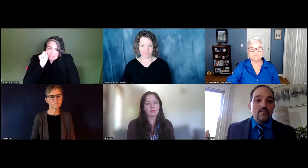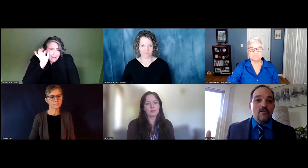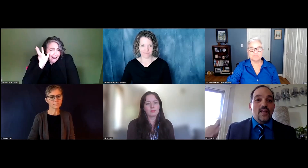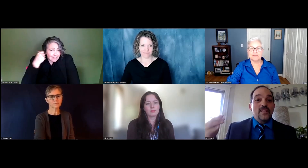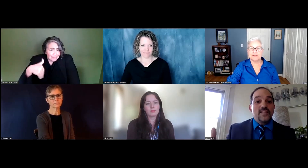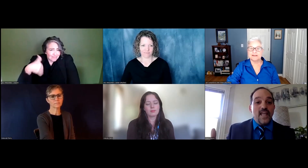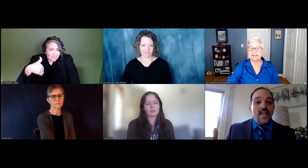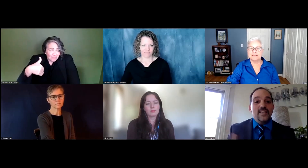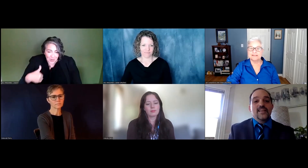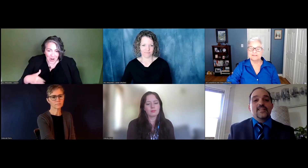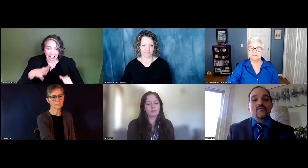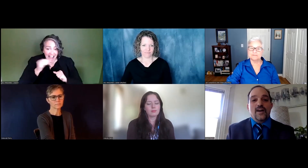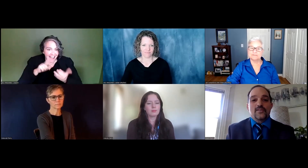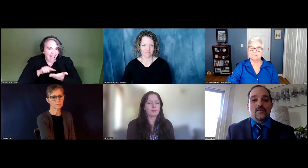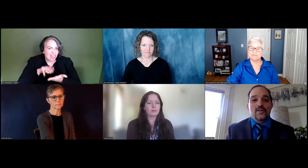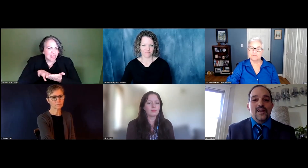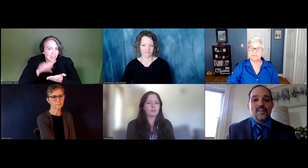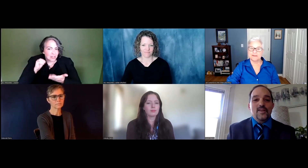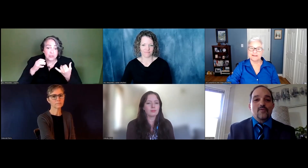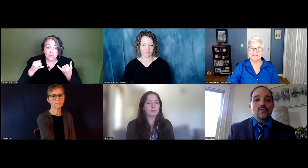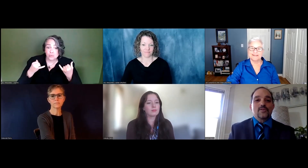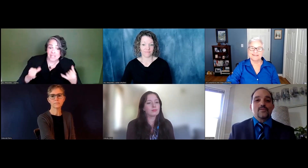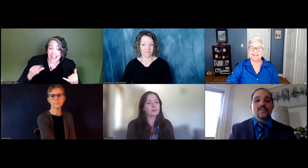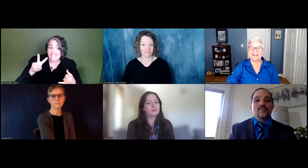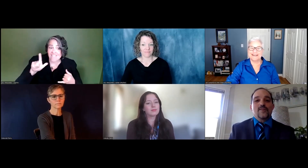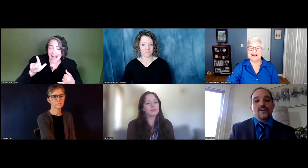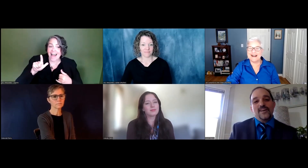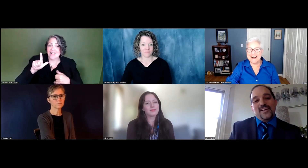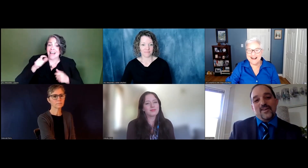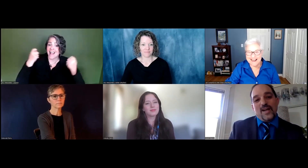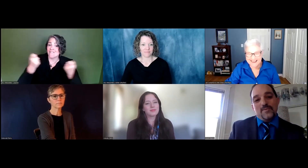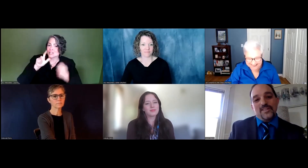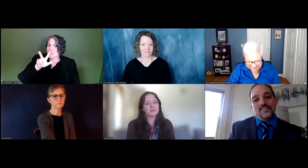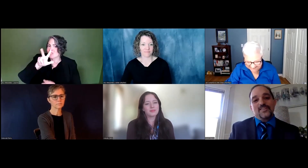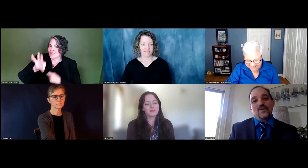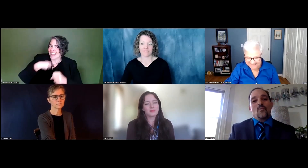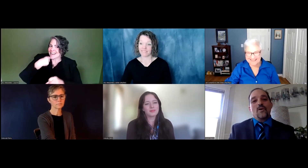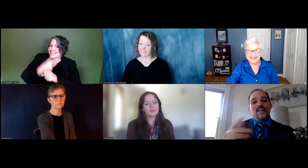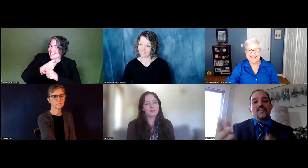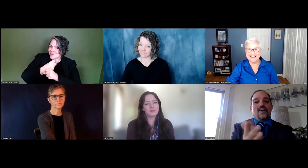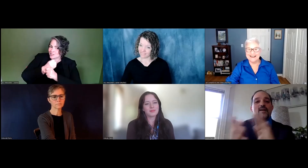I learned that today is Val’s 39th anniversary of abstinence, you know, one day at a time.